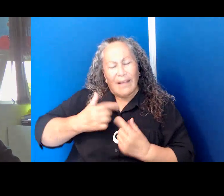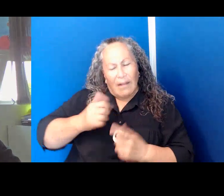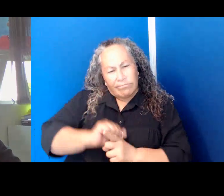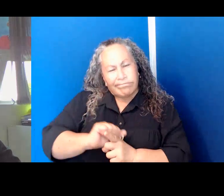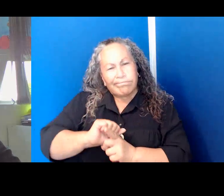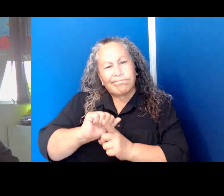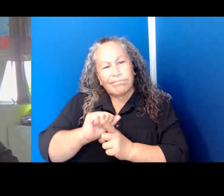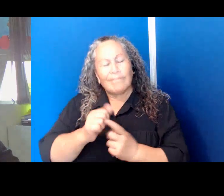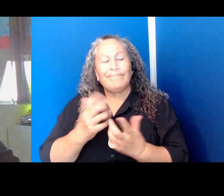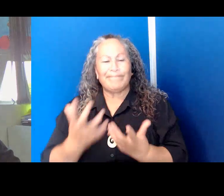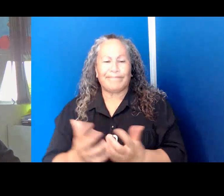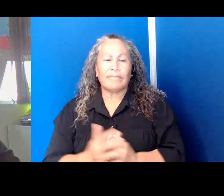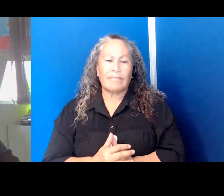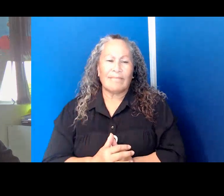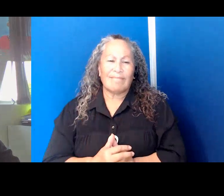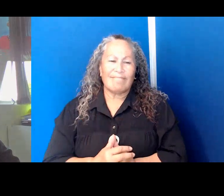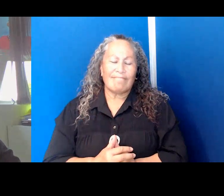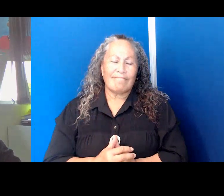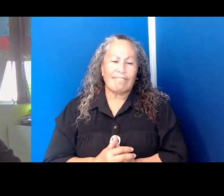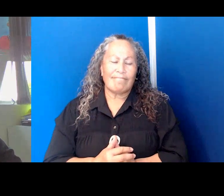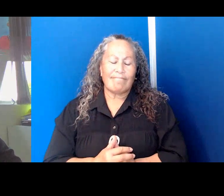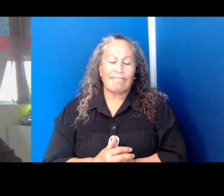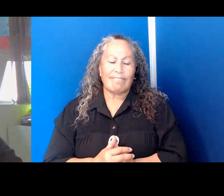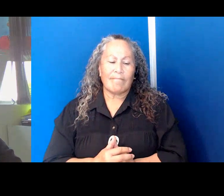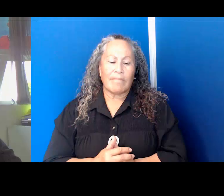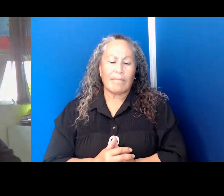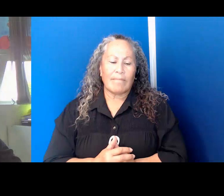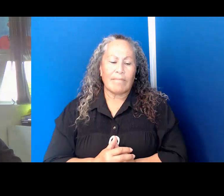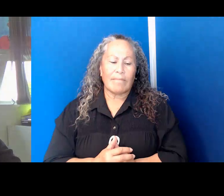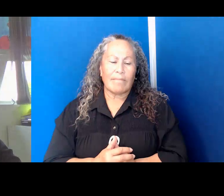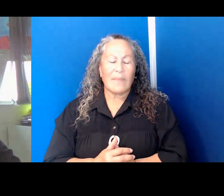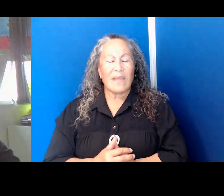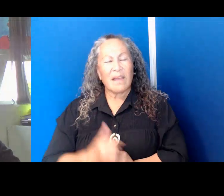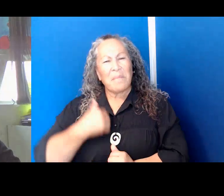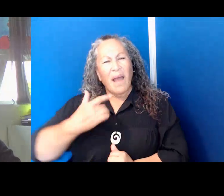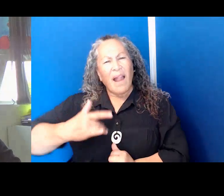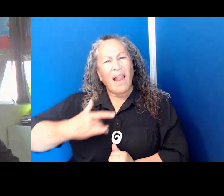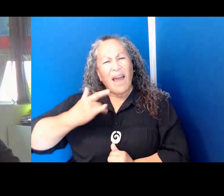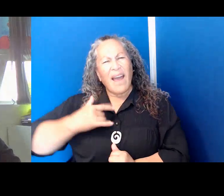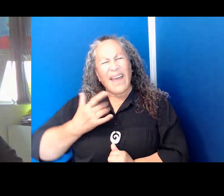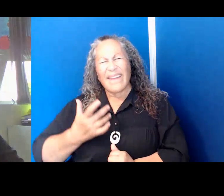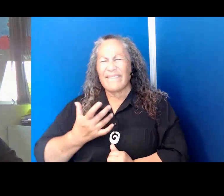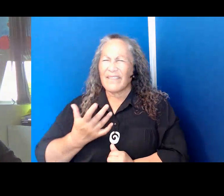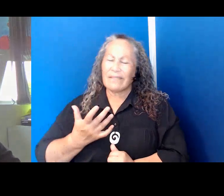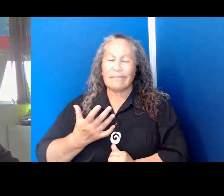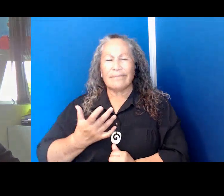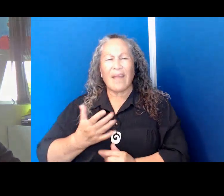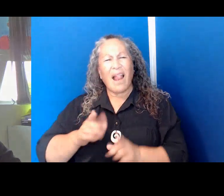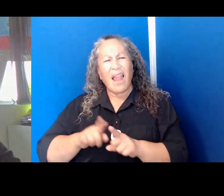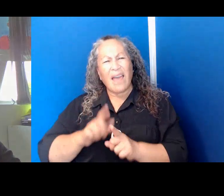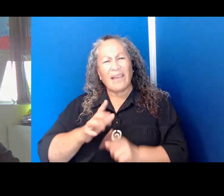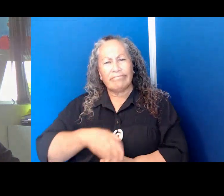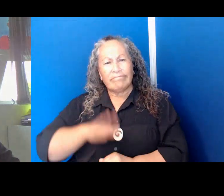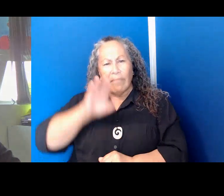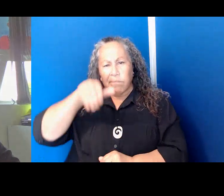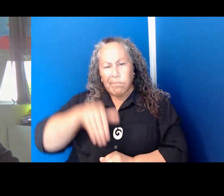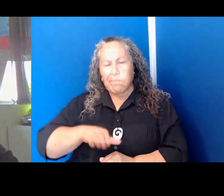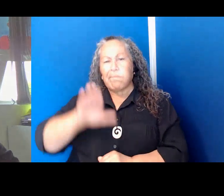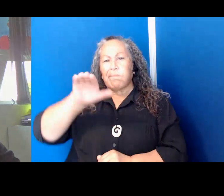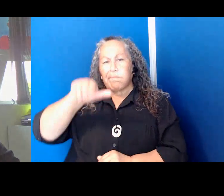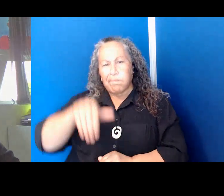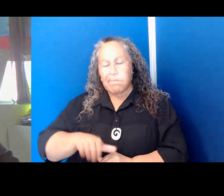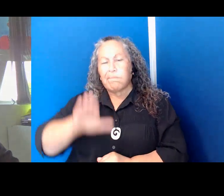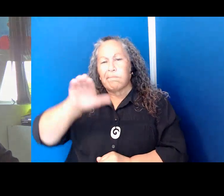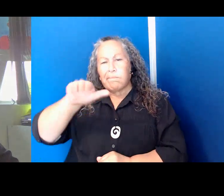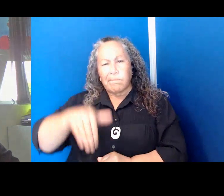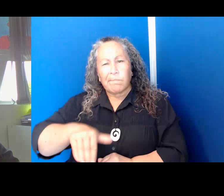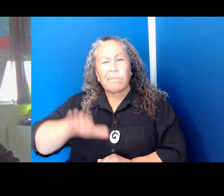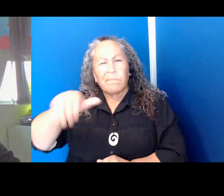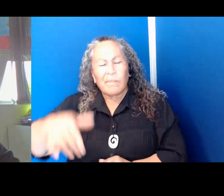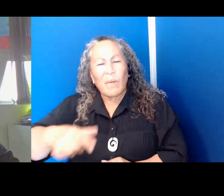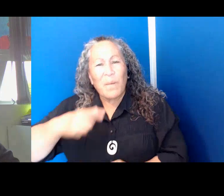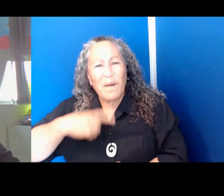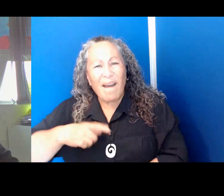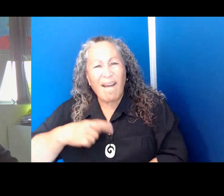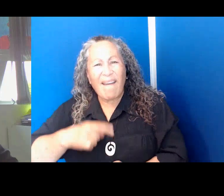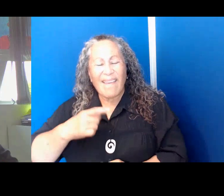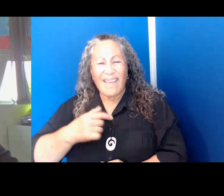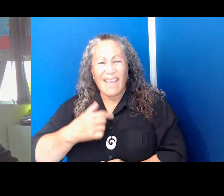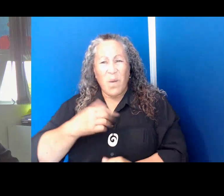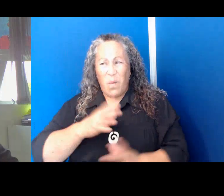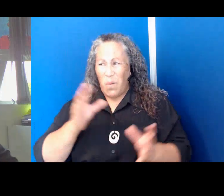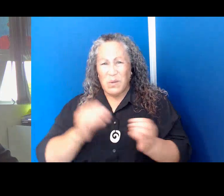I have really had ups and downs in my life, being the youngest of six too.